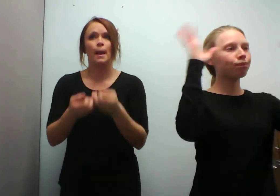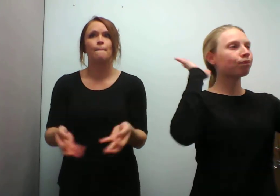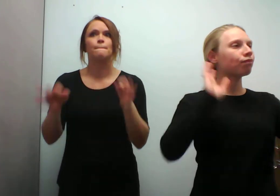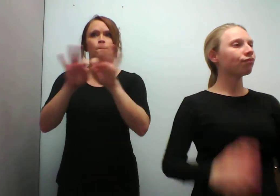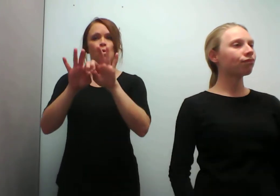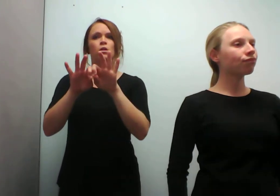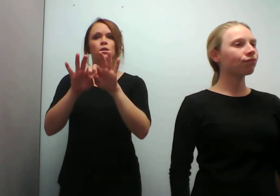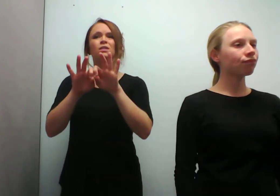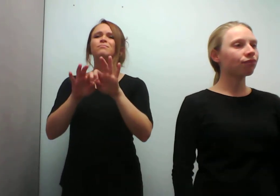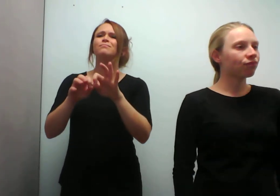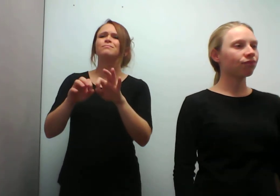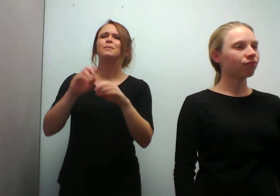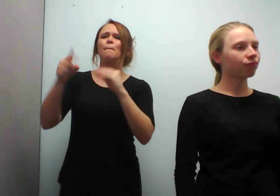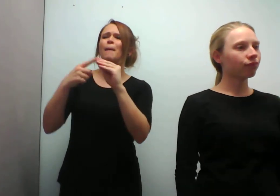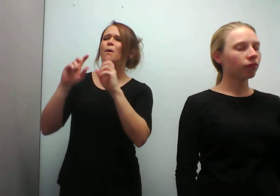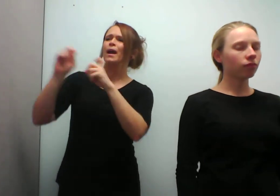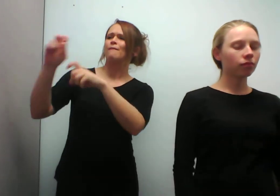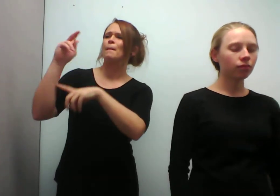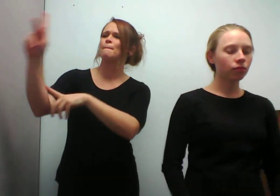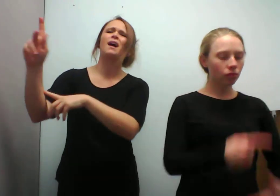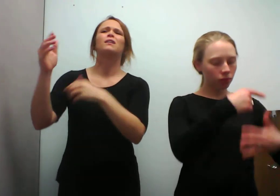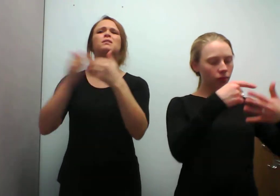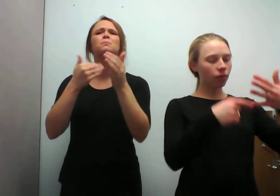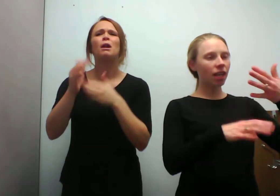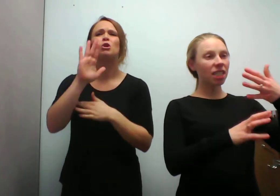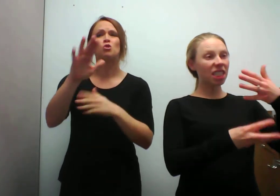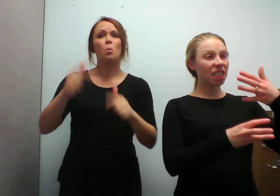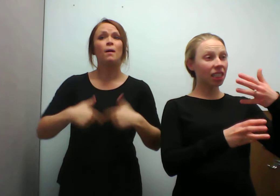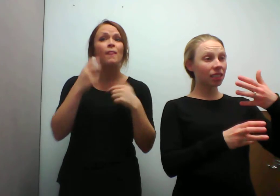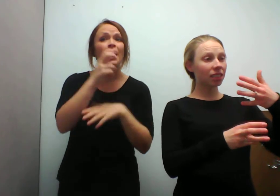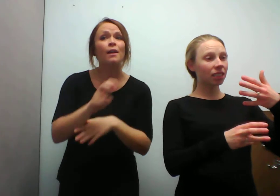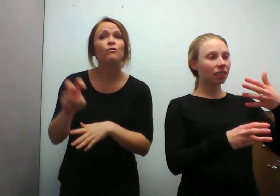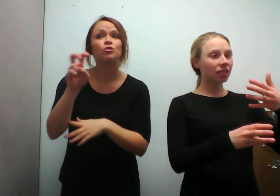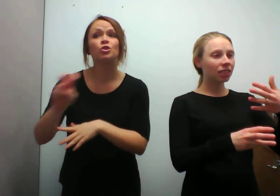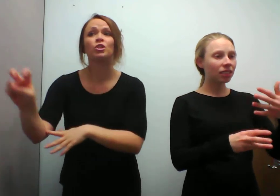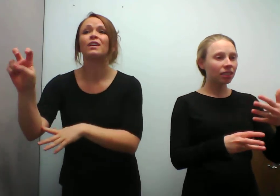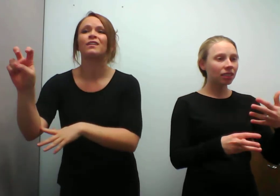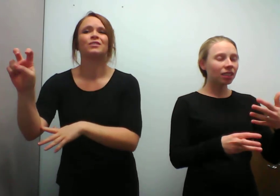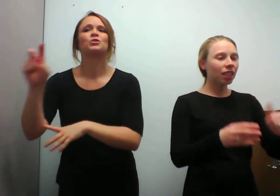whatever path you take in your lives you must always find time to give something back